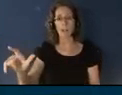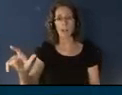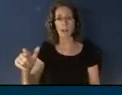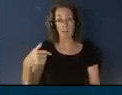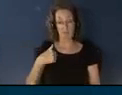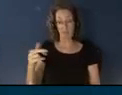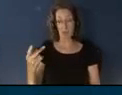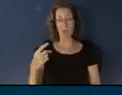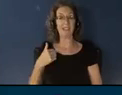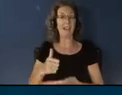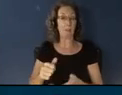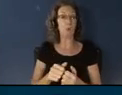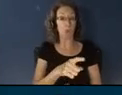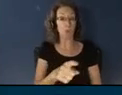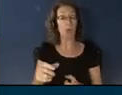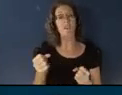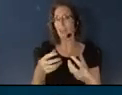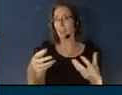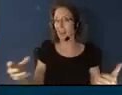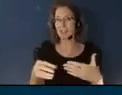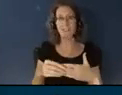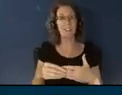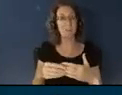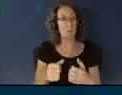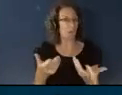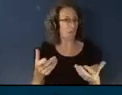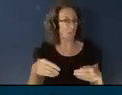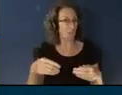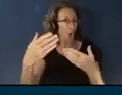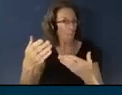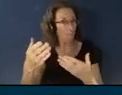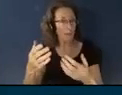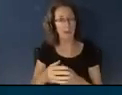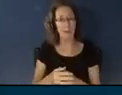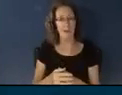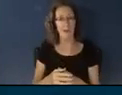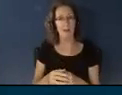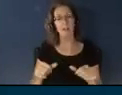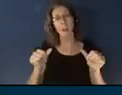have a lot of flexibility in what you put up there. um Typically you know poster sessions are